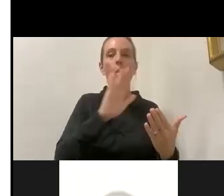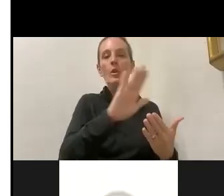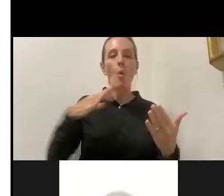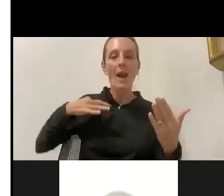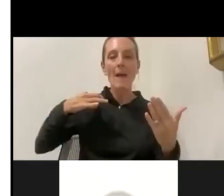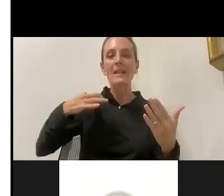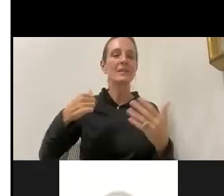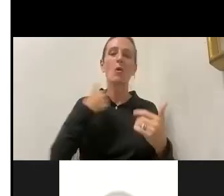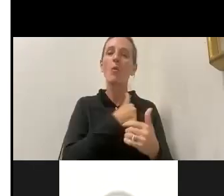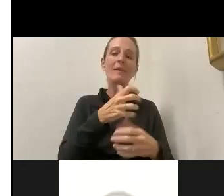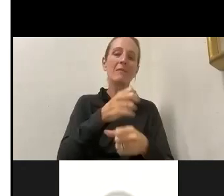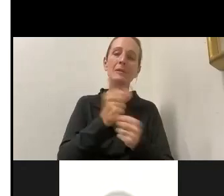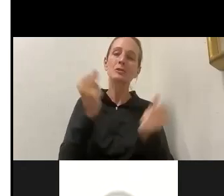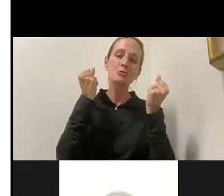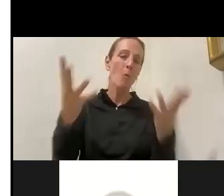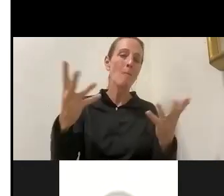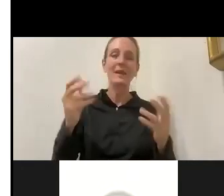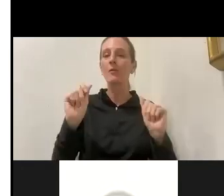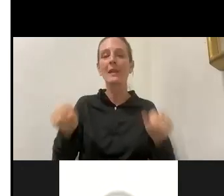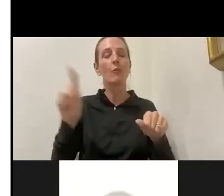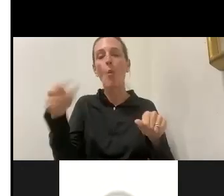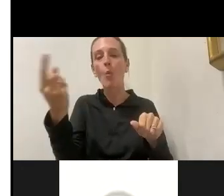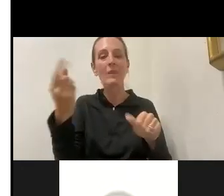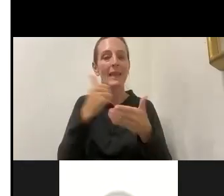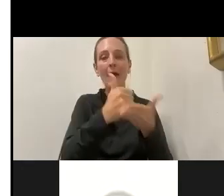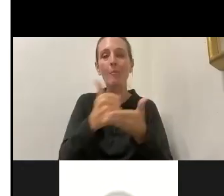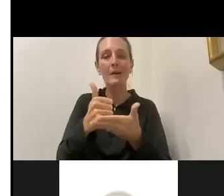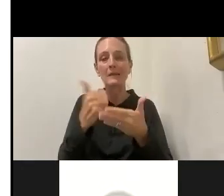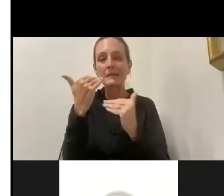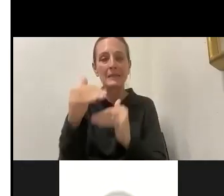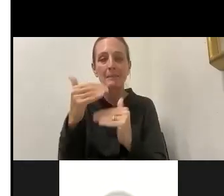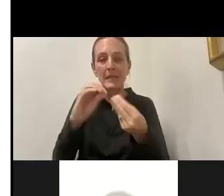applications and can only fund so many, please we encourage you to apply again. So that’s great,